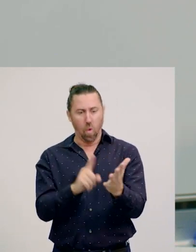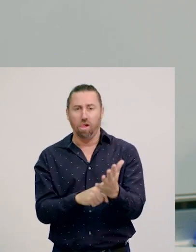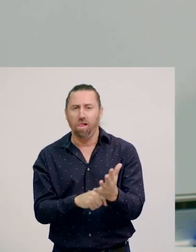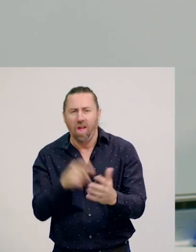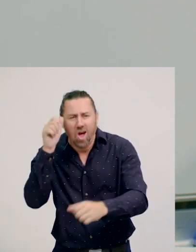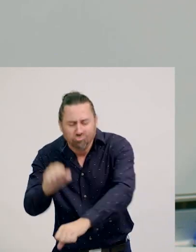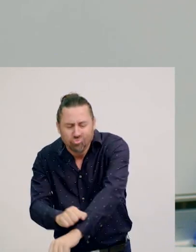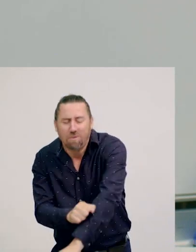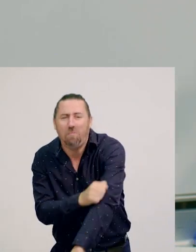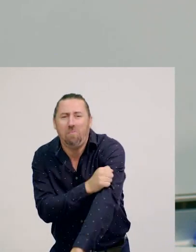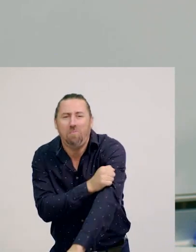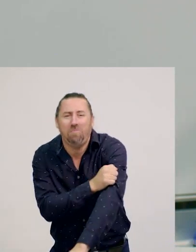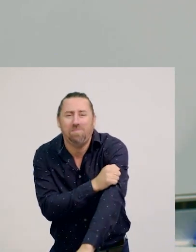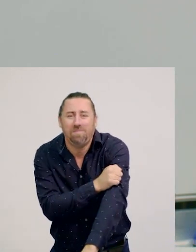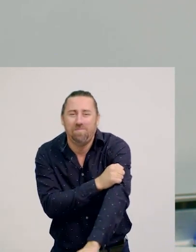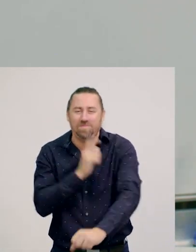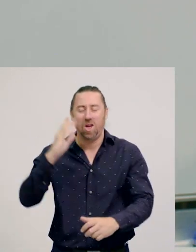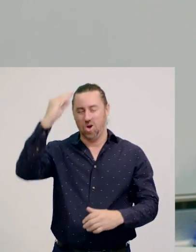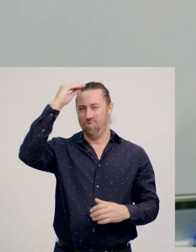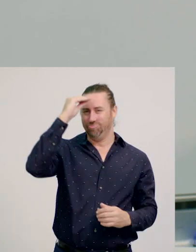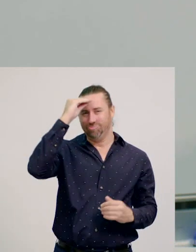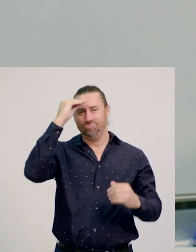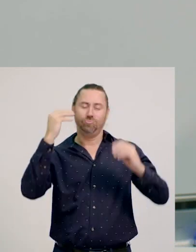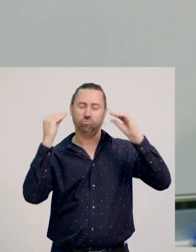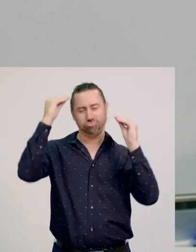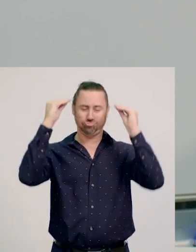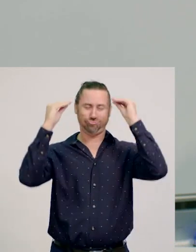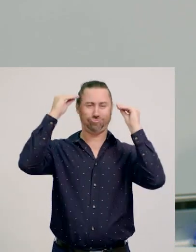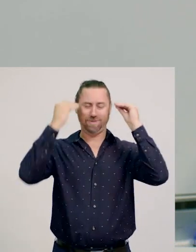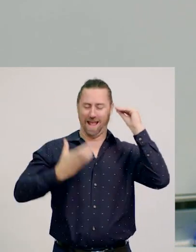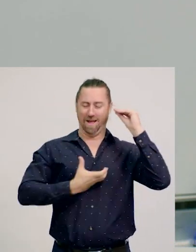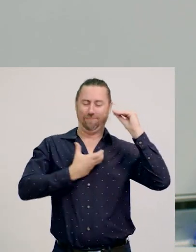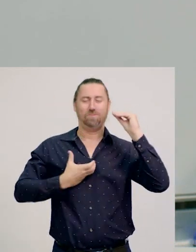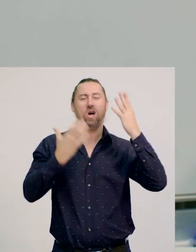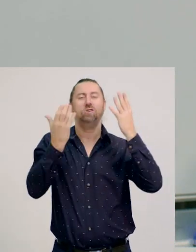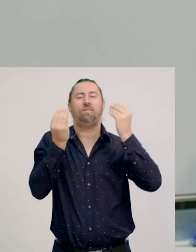It’s soft and flexible, so it’s comfortable on my head.